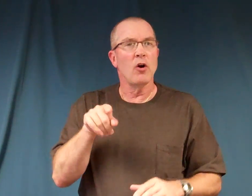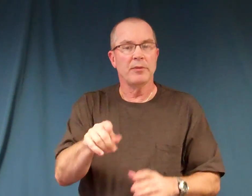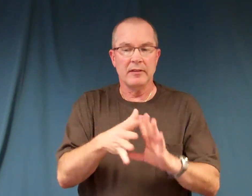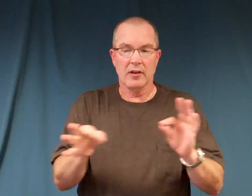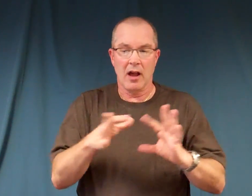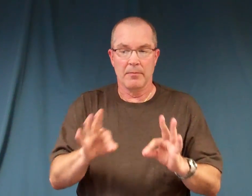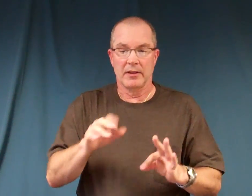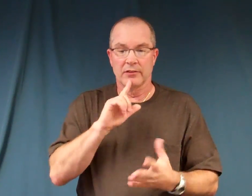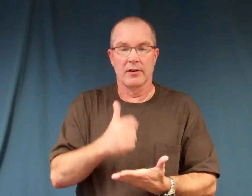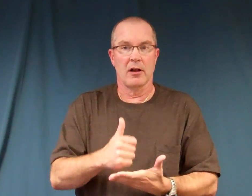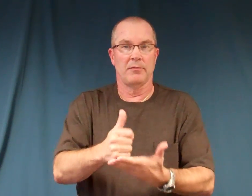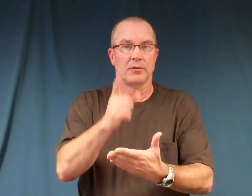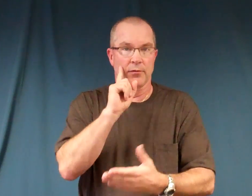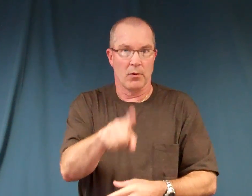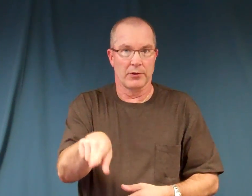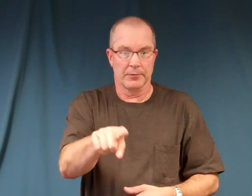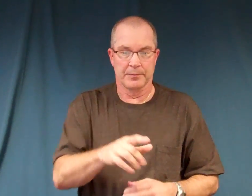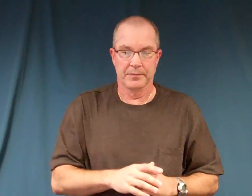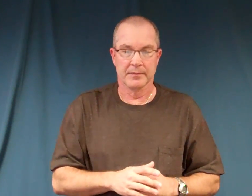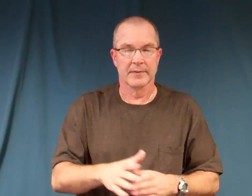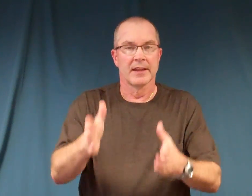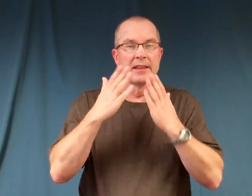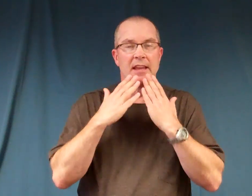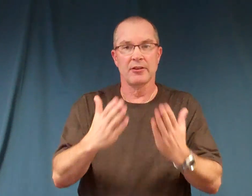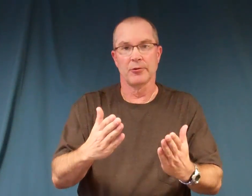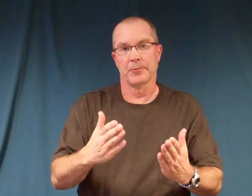I hope these comments are helpful for you. Thank you